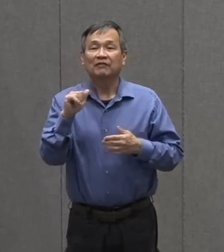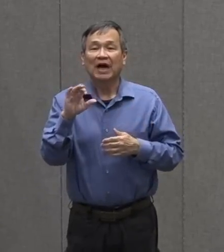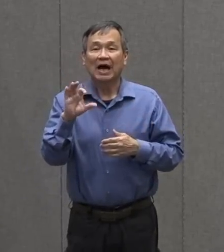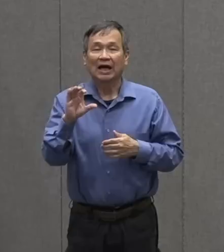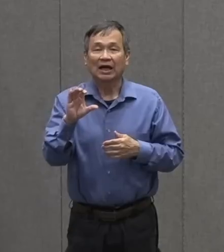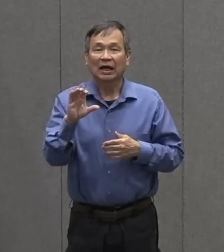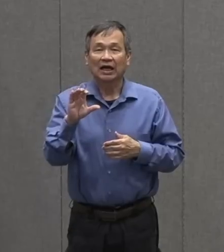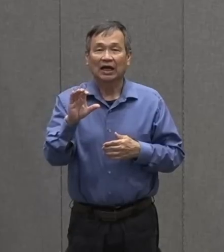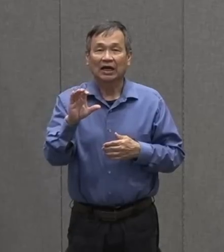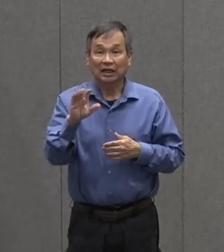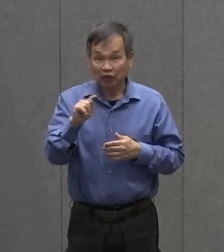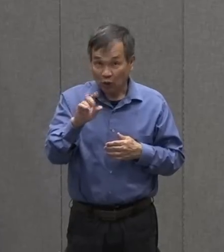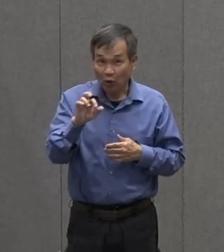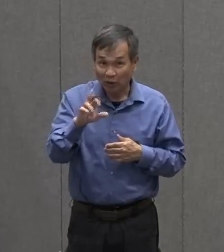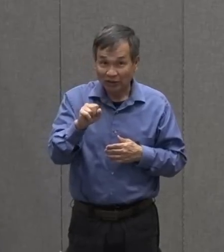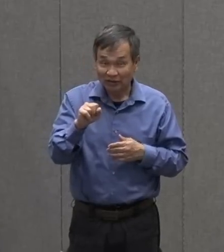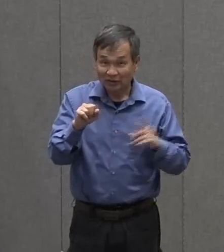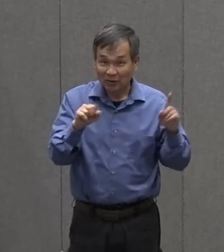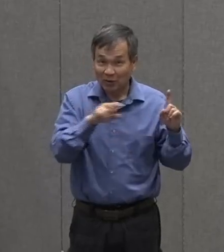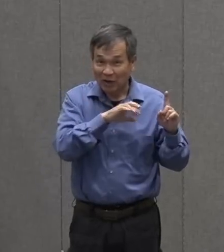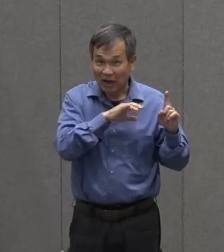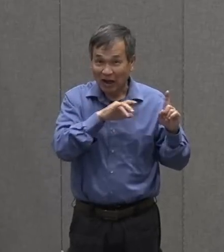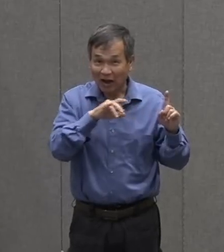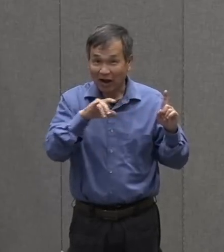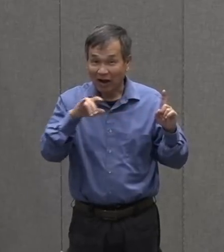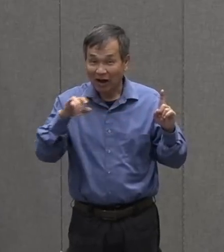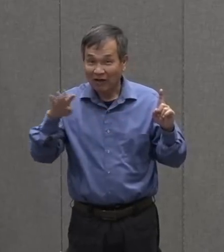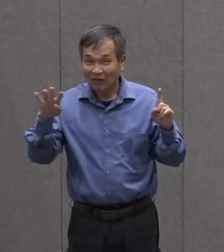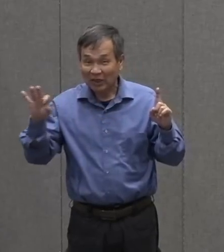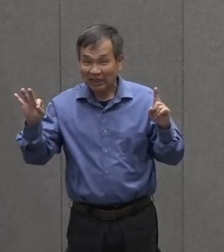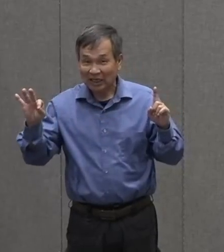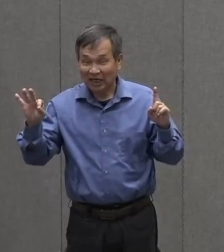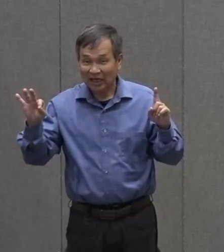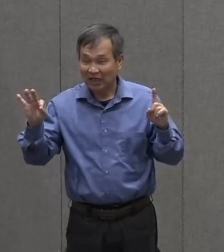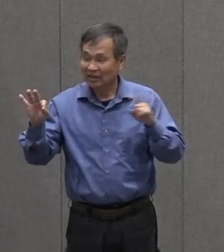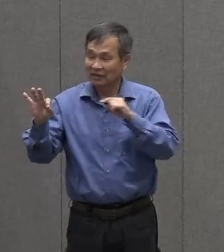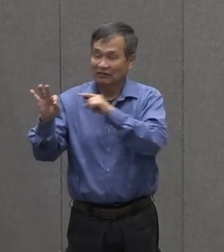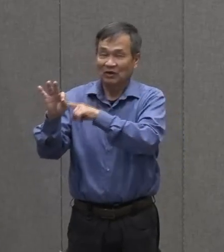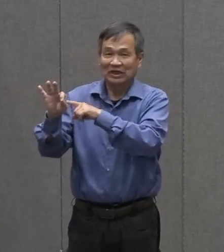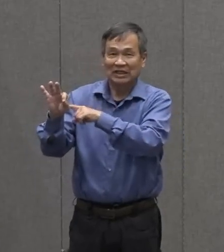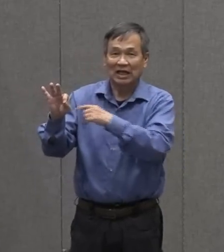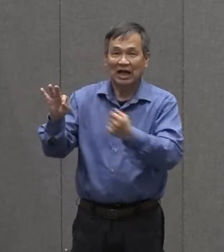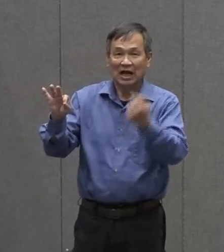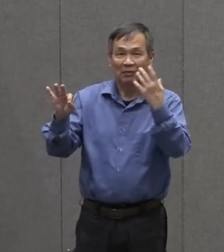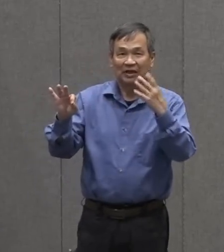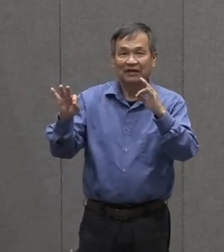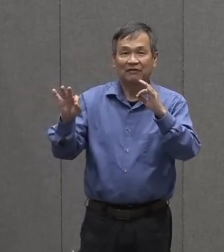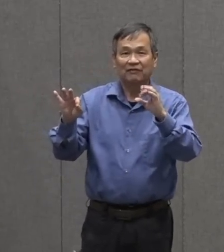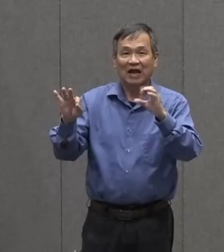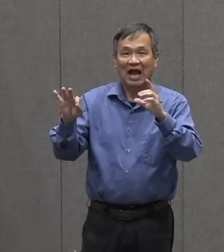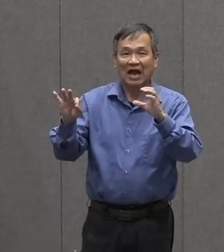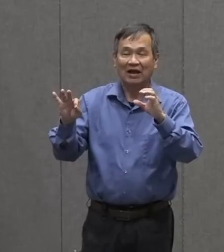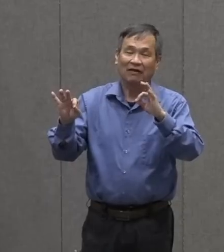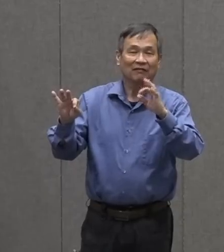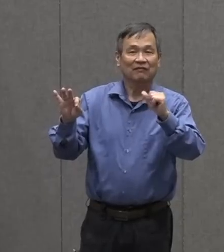from one to 49 with all them have and again on 49 you notice it has three factors. So that is true.